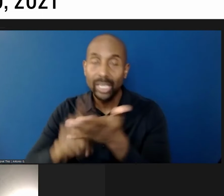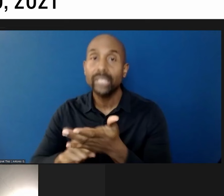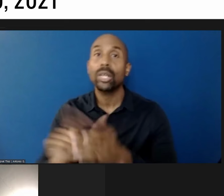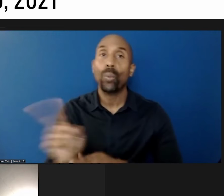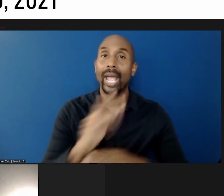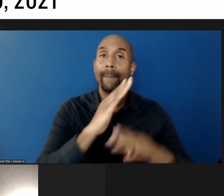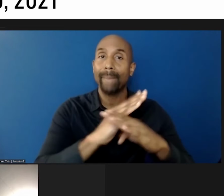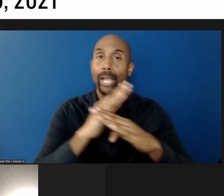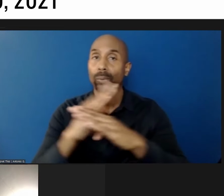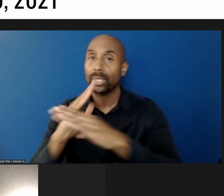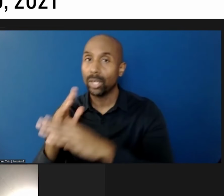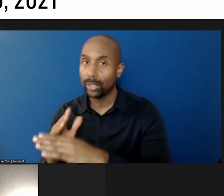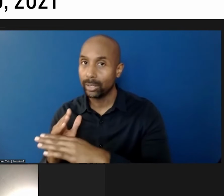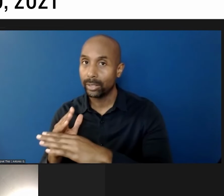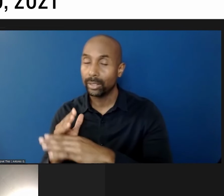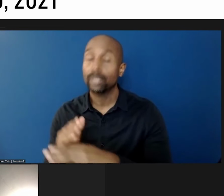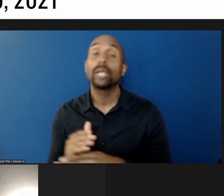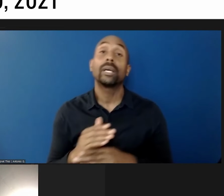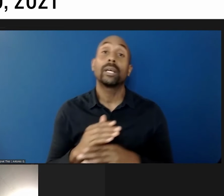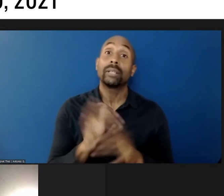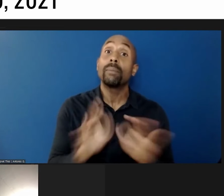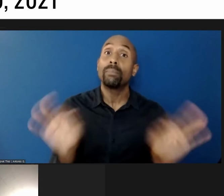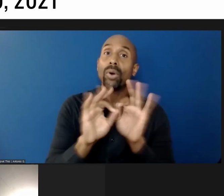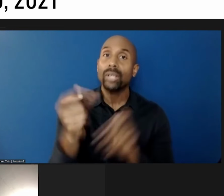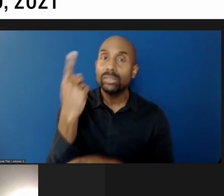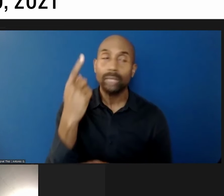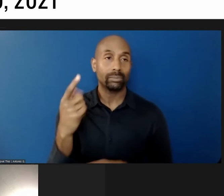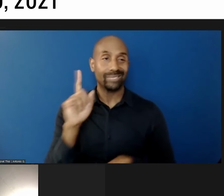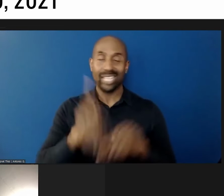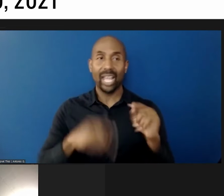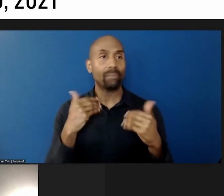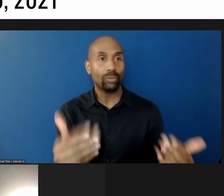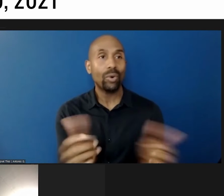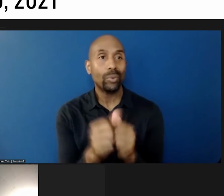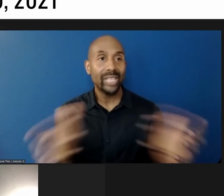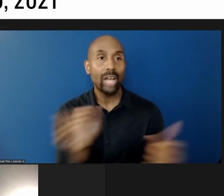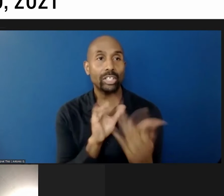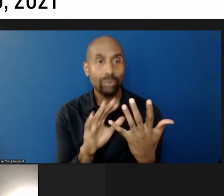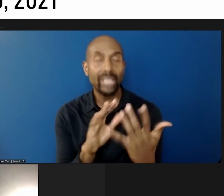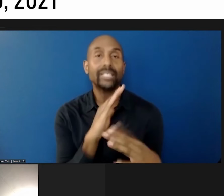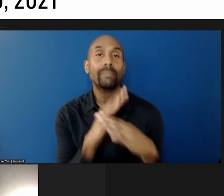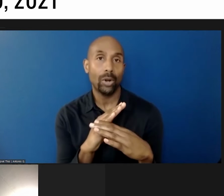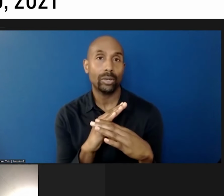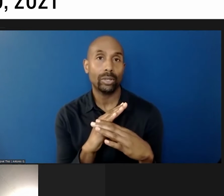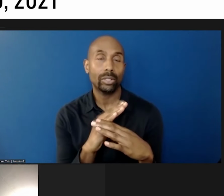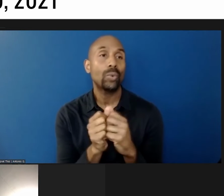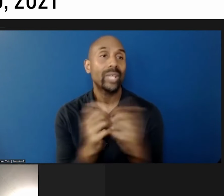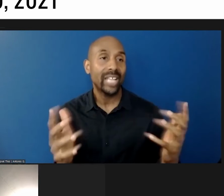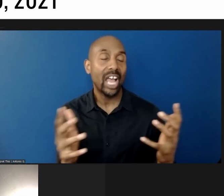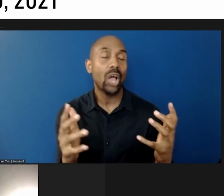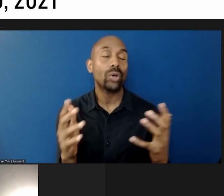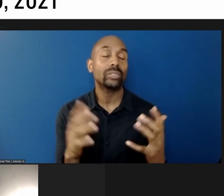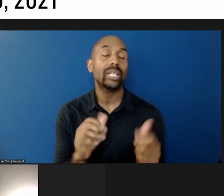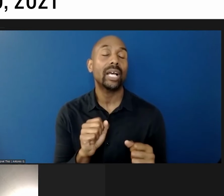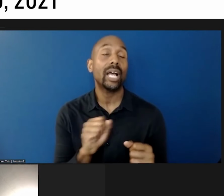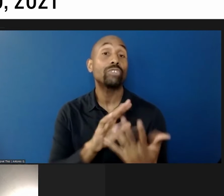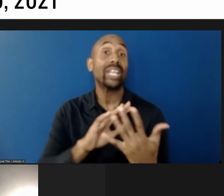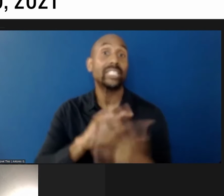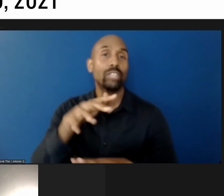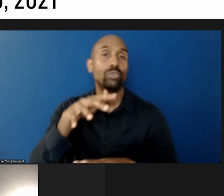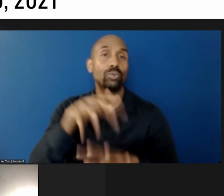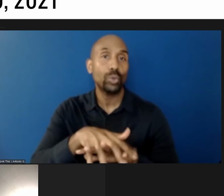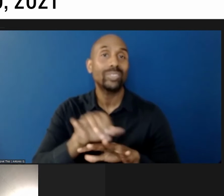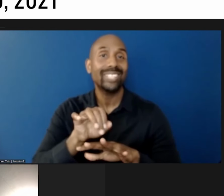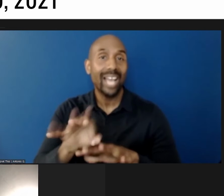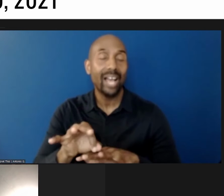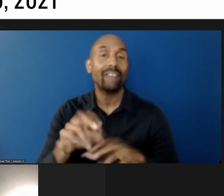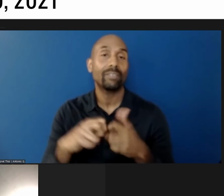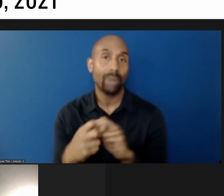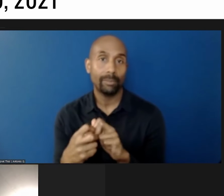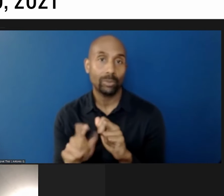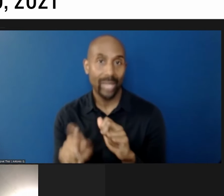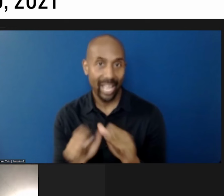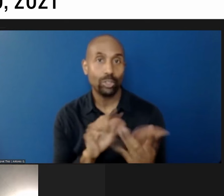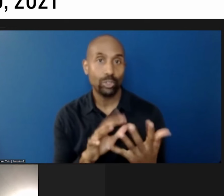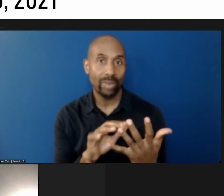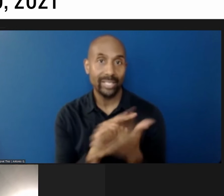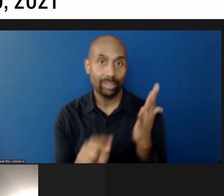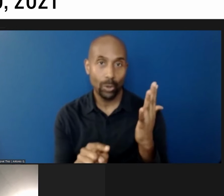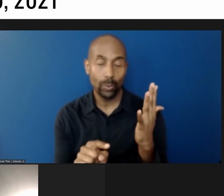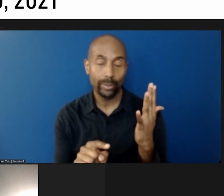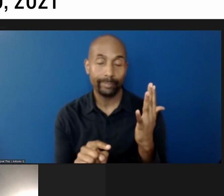without initial identifying the roots and barriers. Leroy, I'll turn to you, and I know